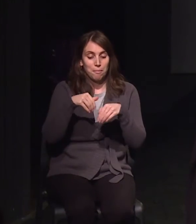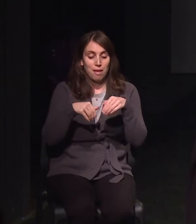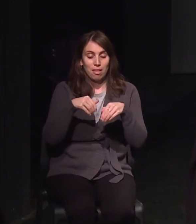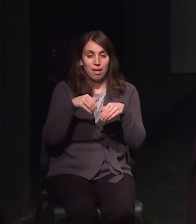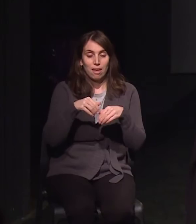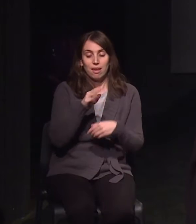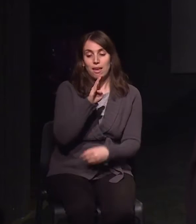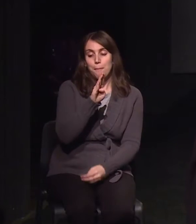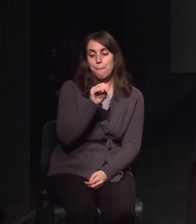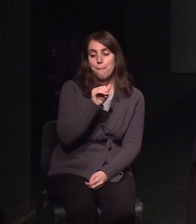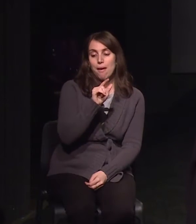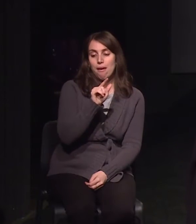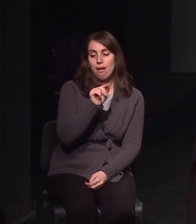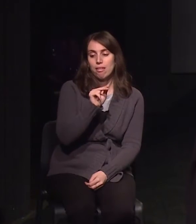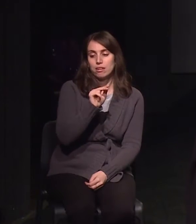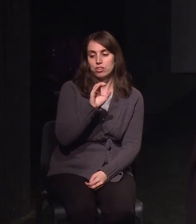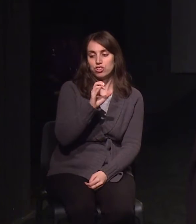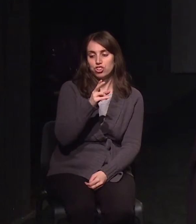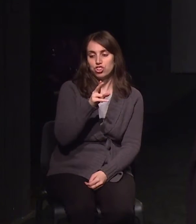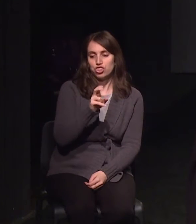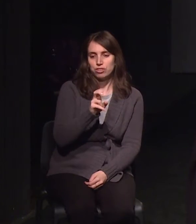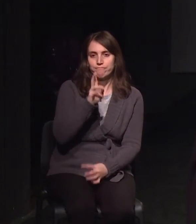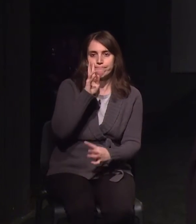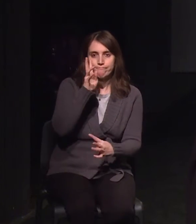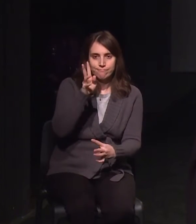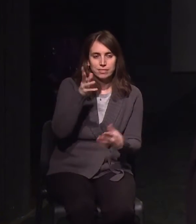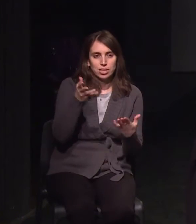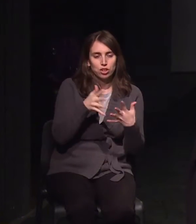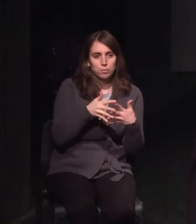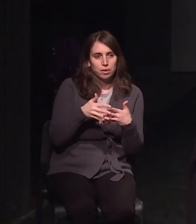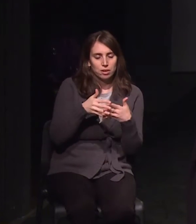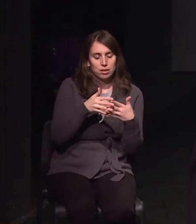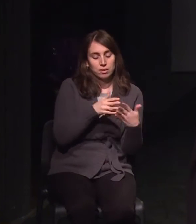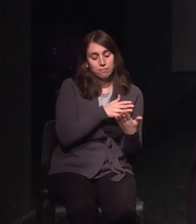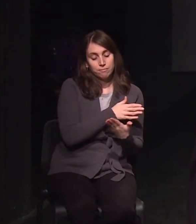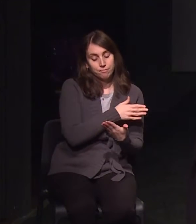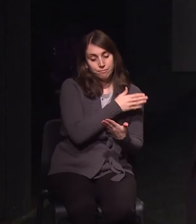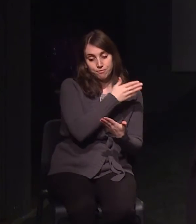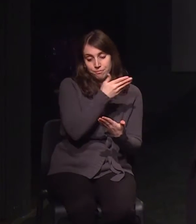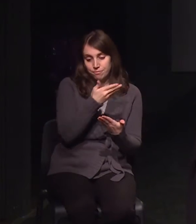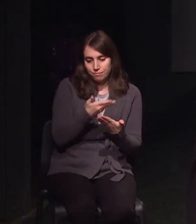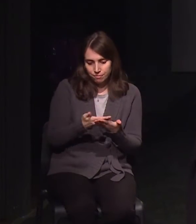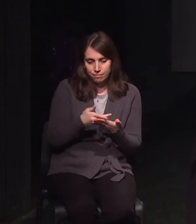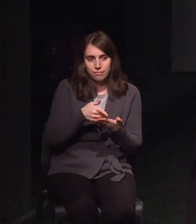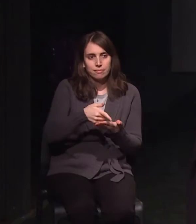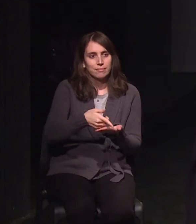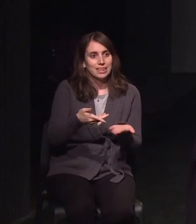He had arrived, brought by Lincoln Kirstein, to what in his mind, create ballet in America.